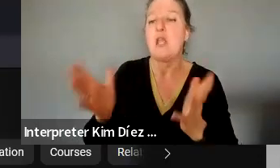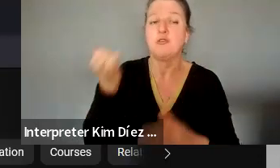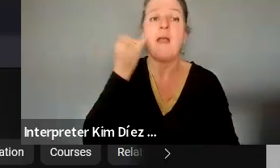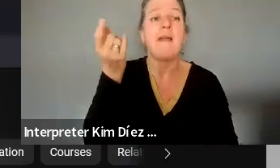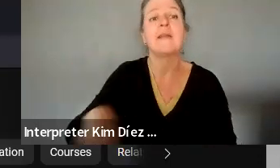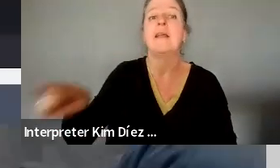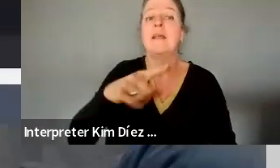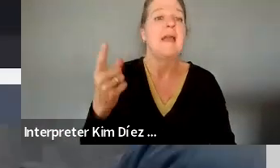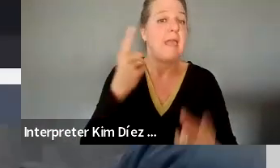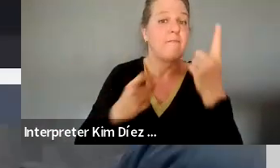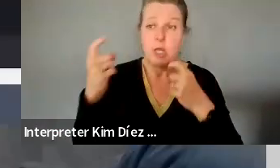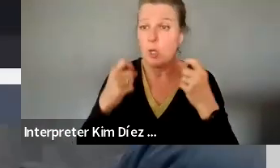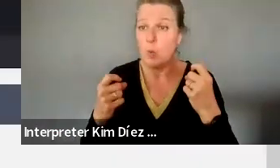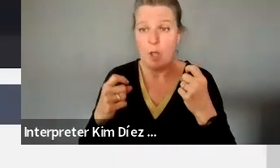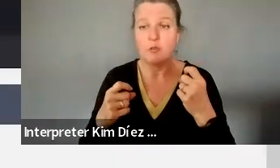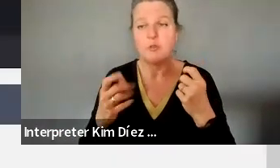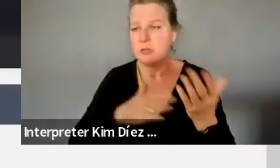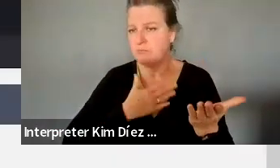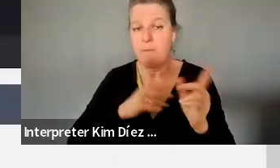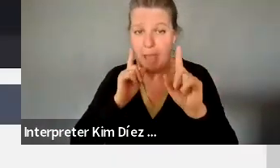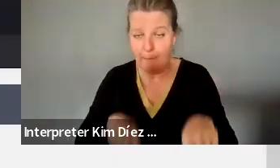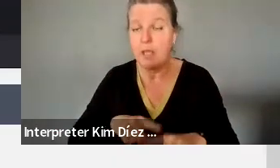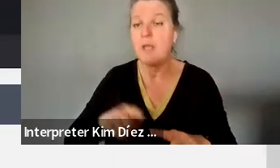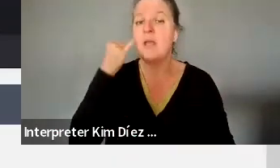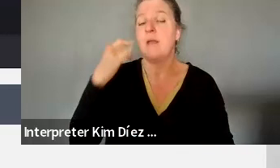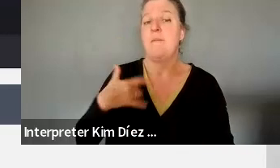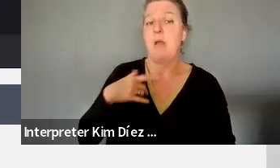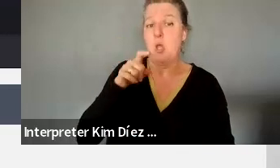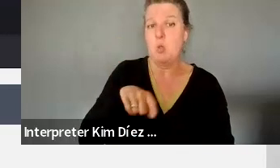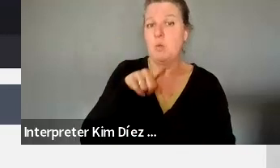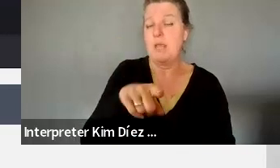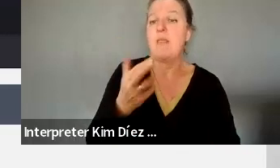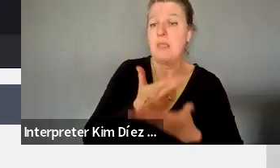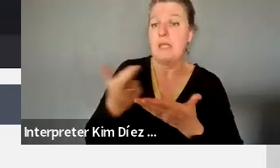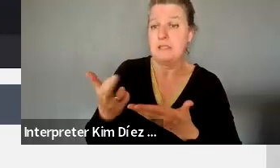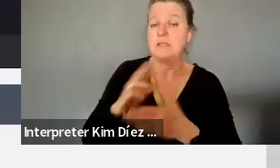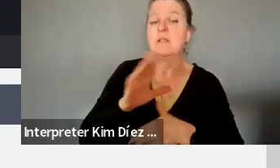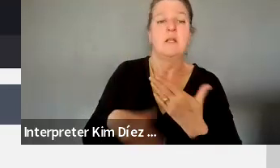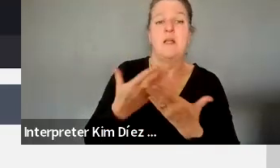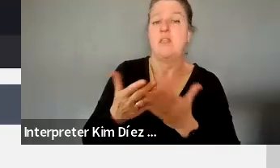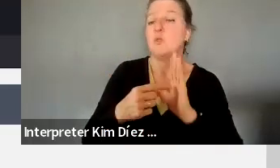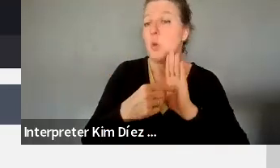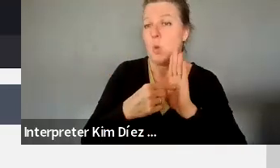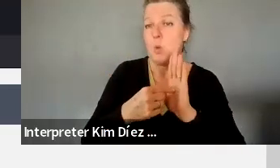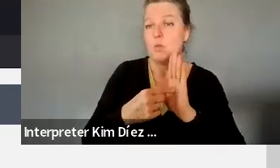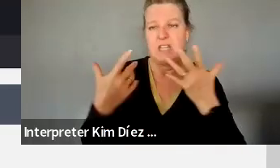but if anybody needs this as a resource going forward, this whole demonstration is essentially recorded right there.